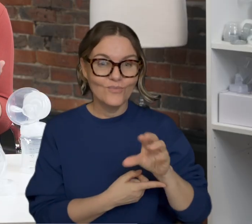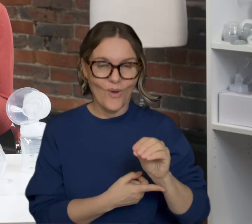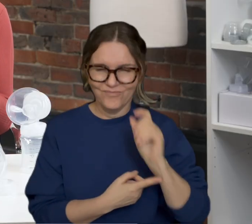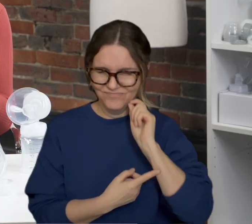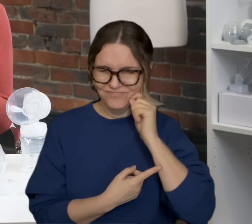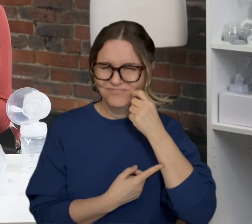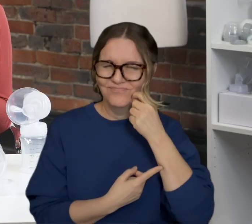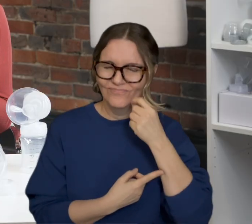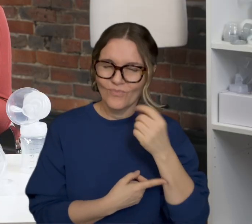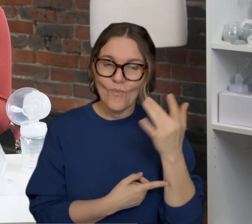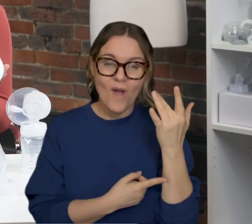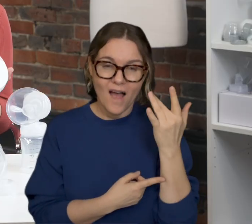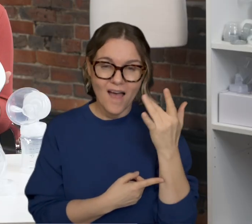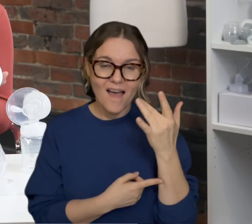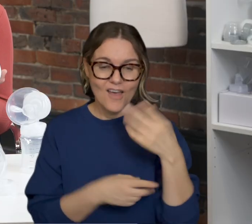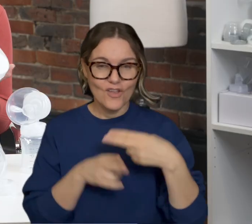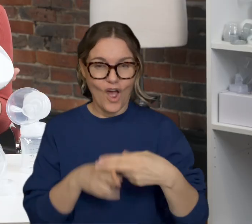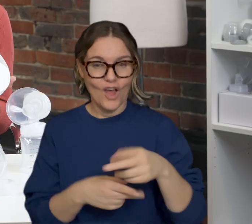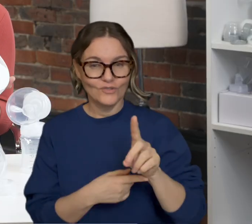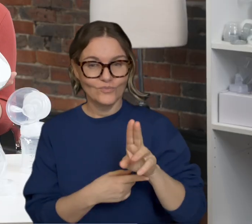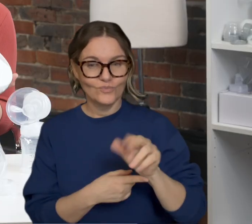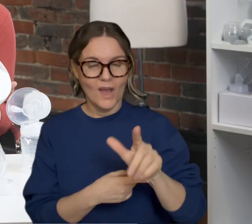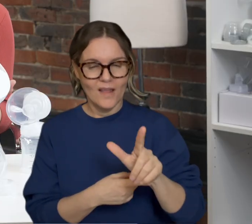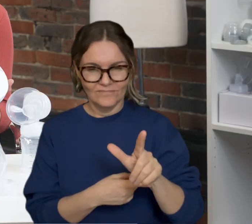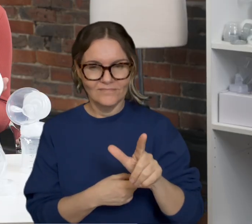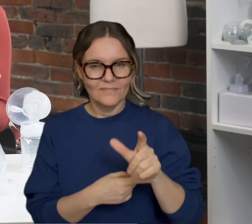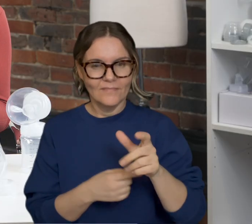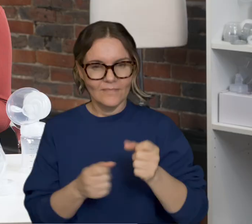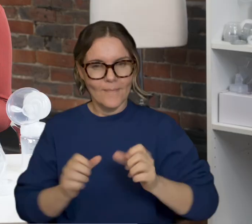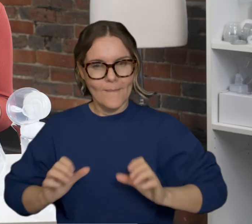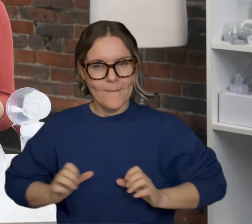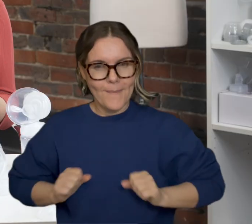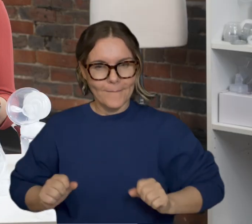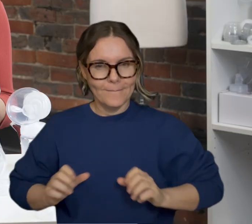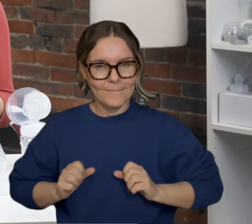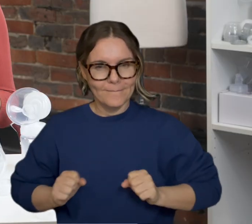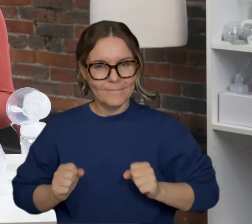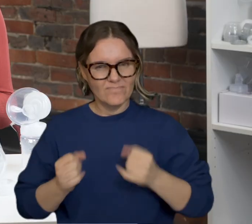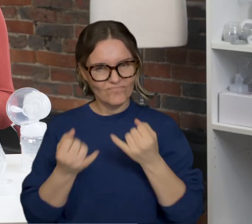to control both sides which we'll go through when we talk about how to use the pump Cimilre also